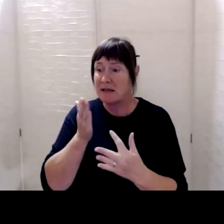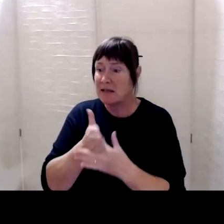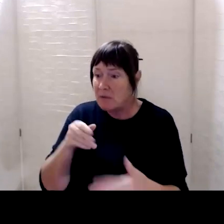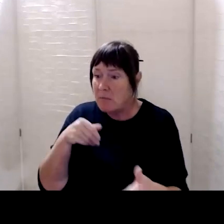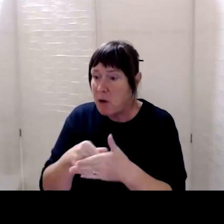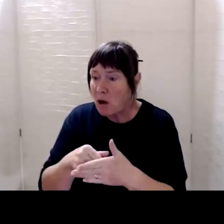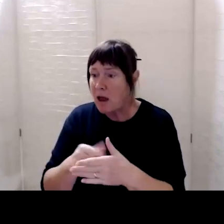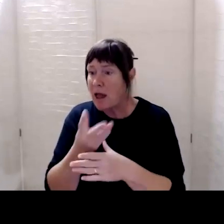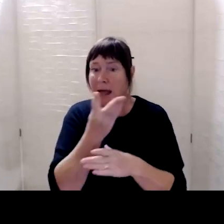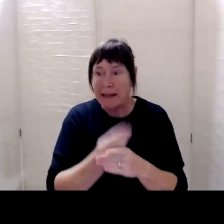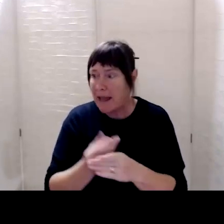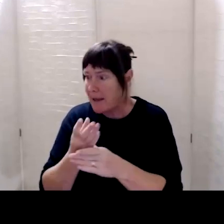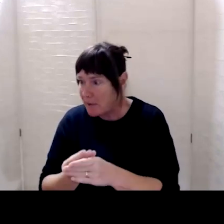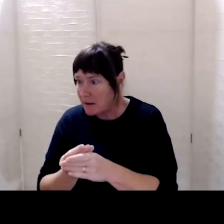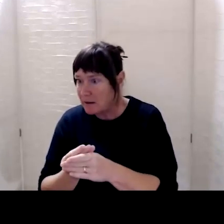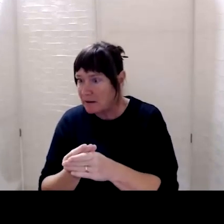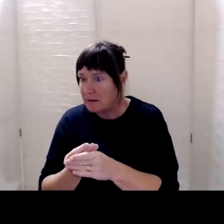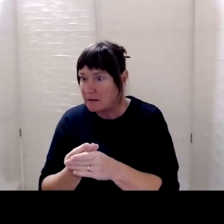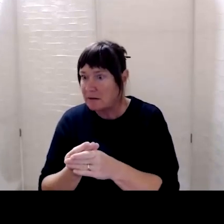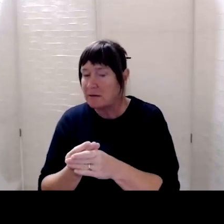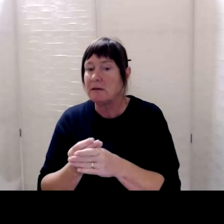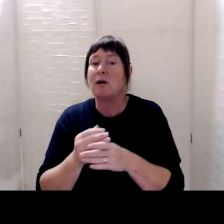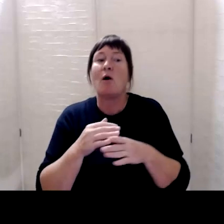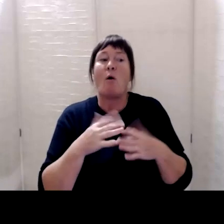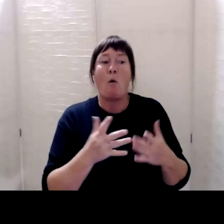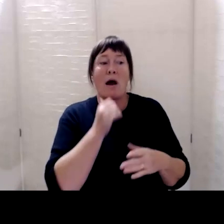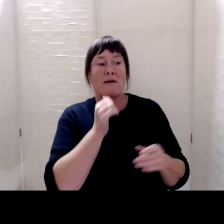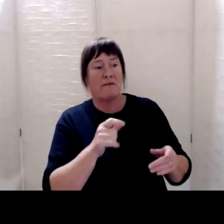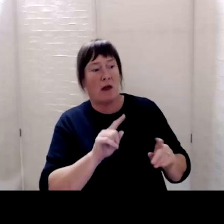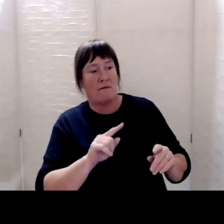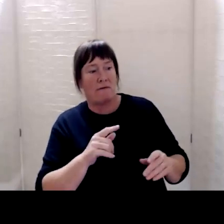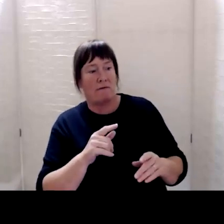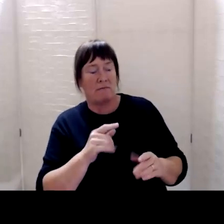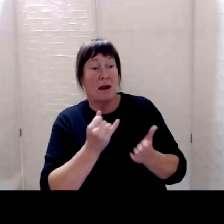or meet another direct challenge related to your impairment or meet higher costs